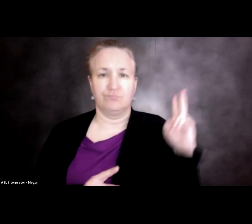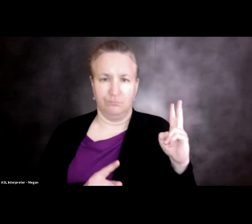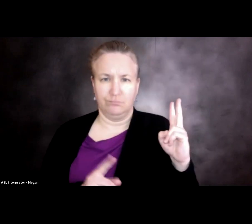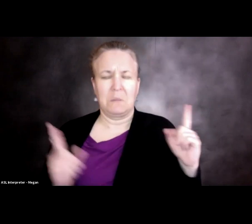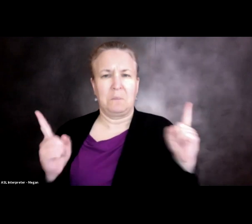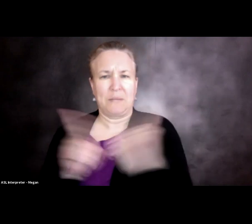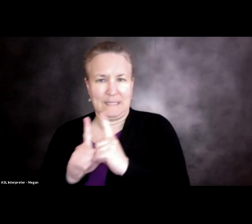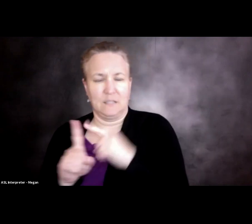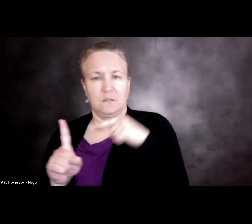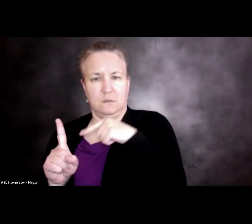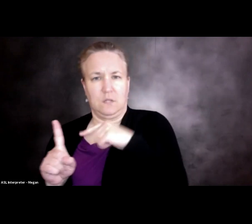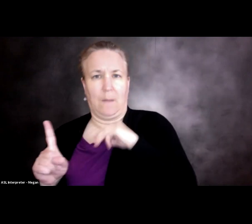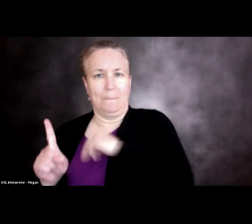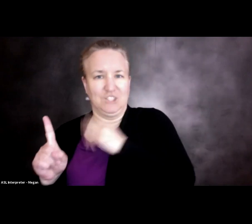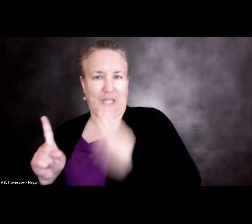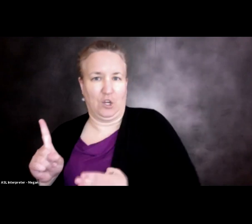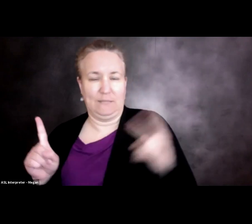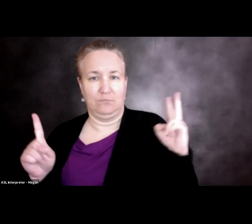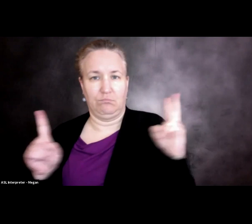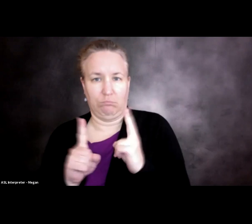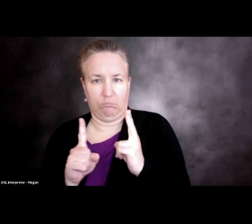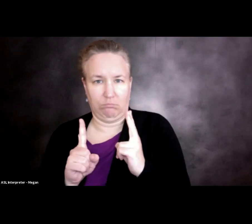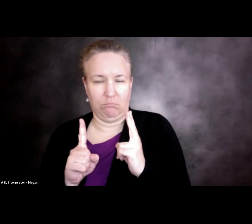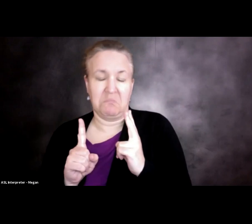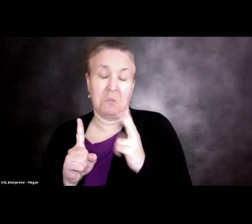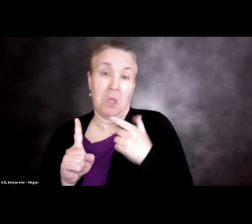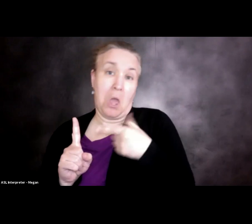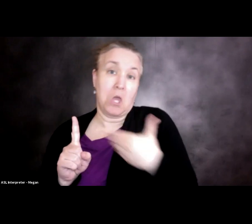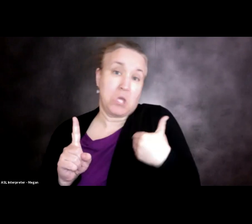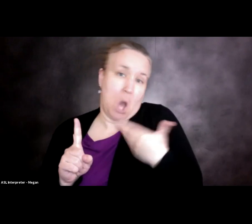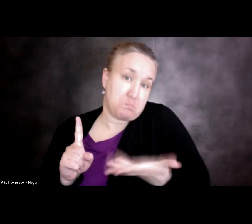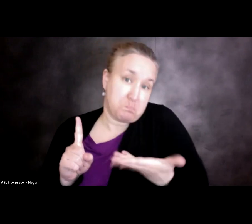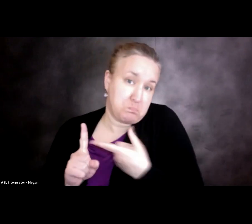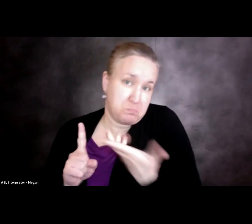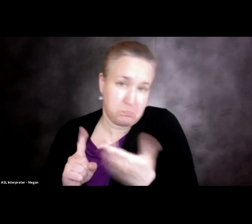with a missionary, perhaps a young missionary.